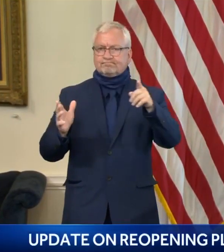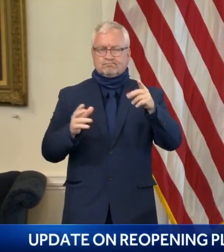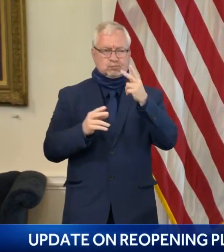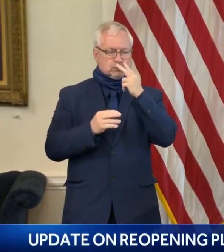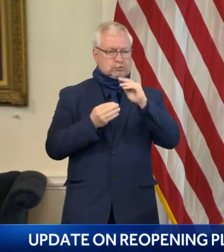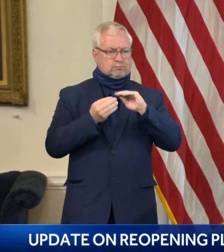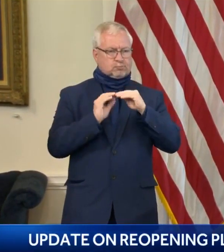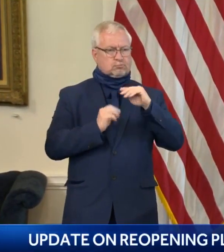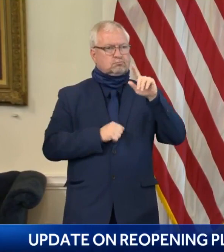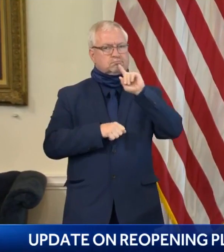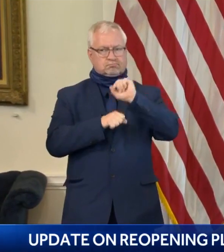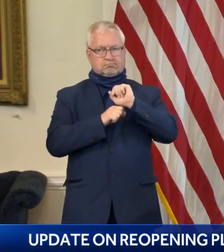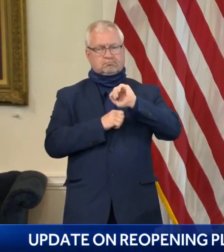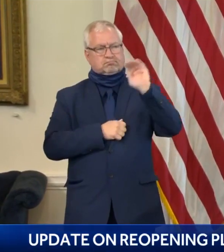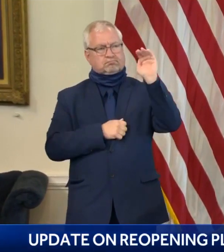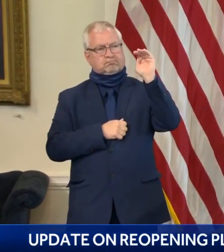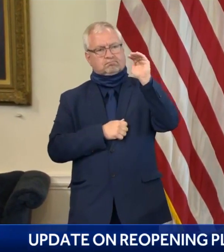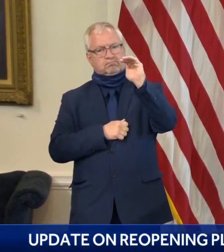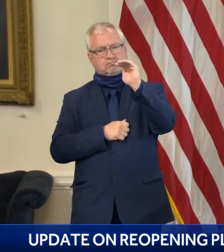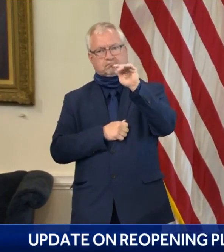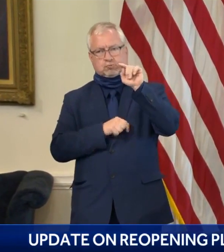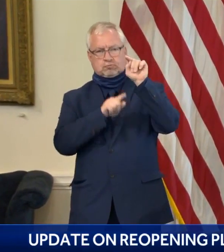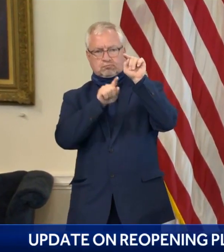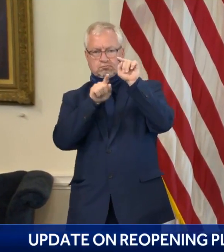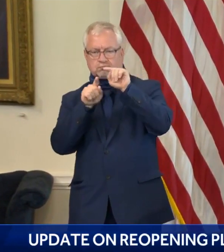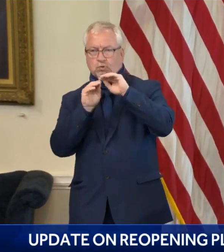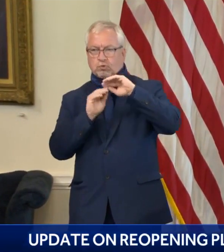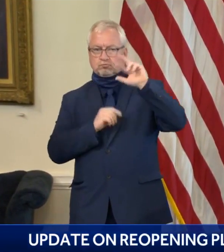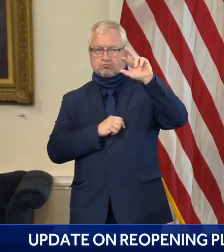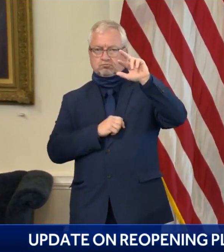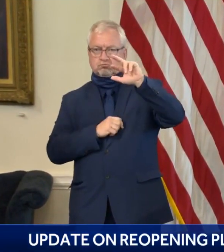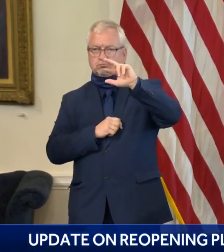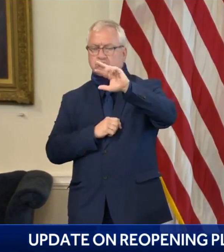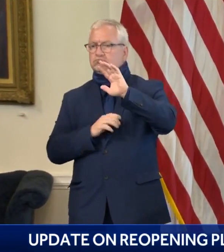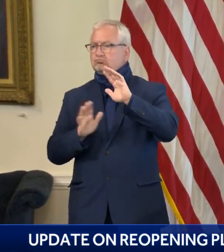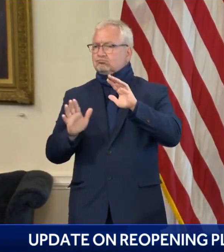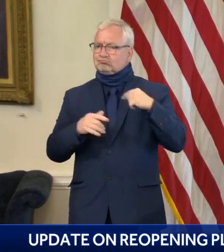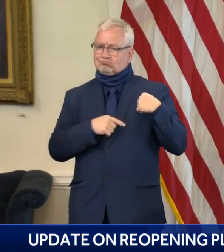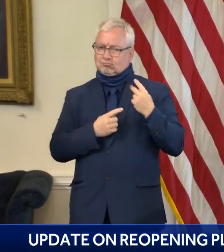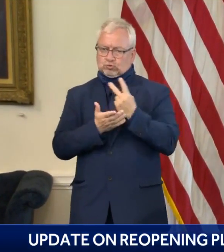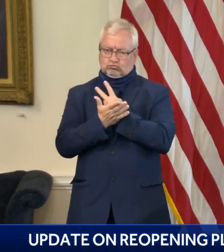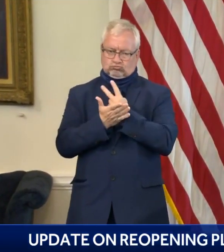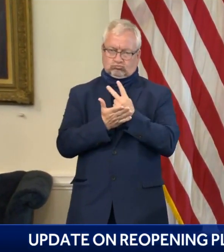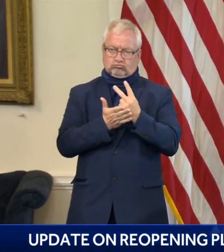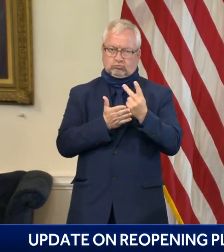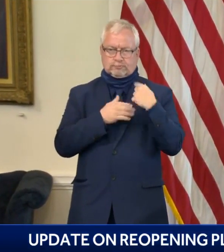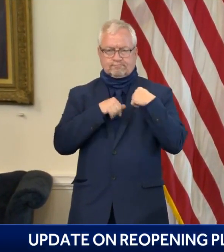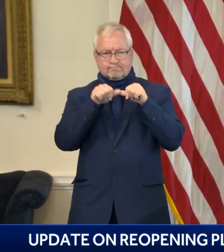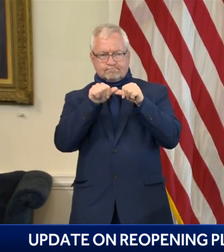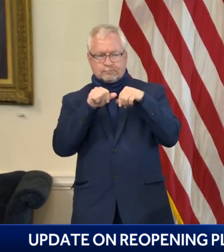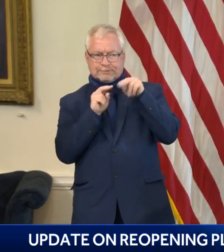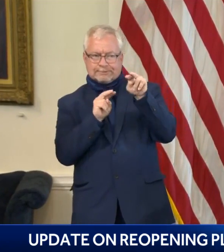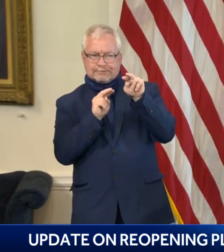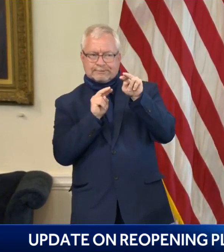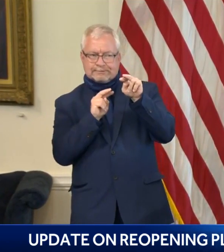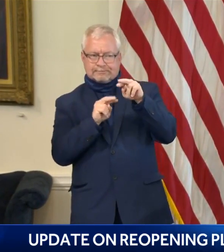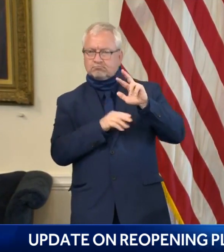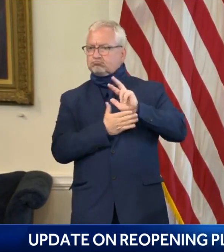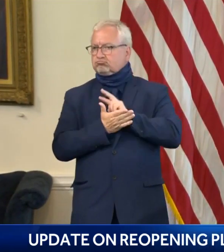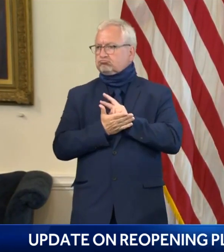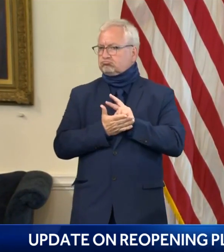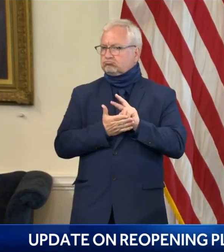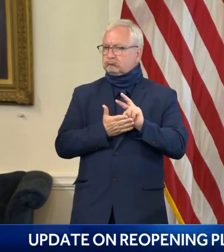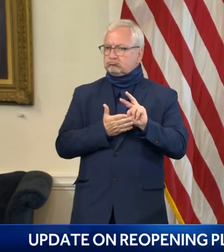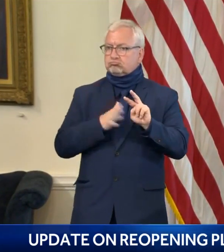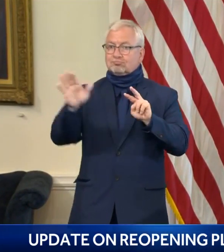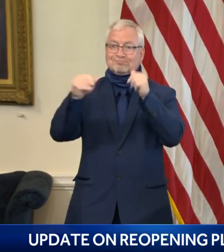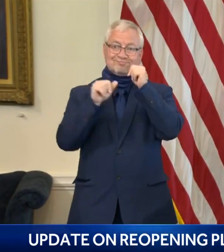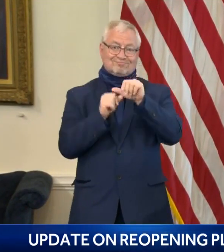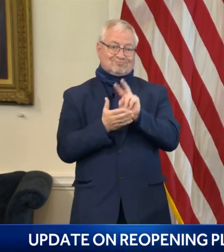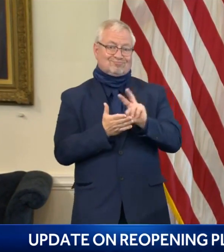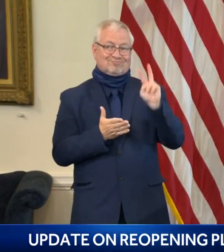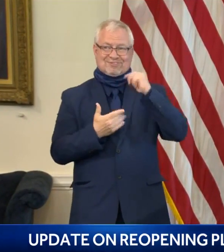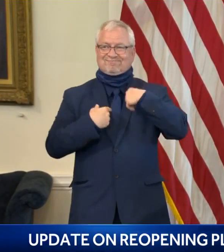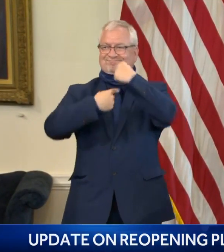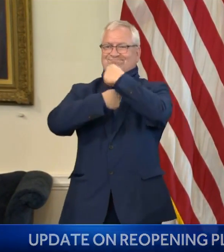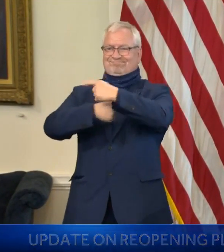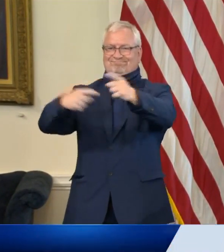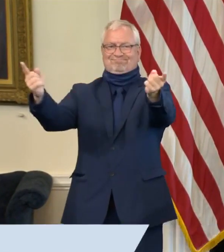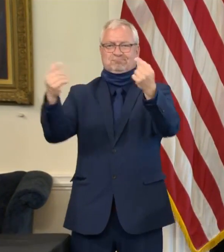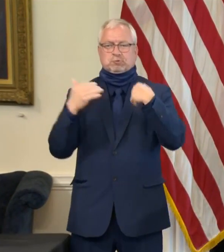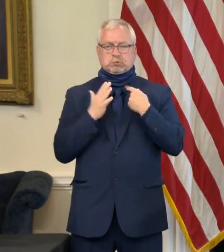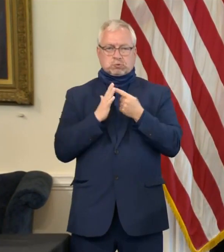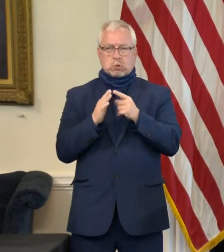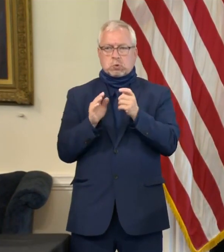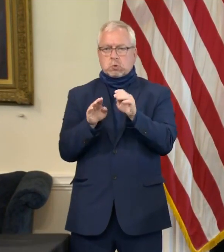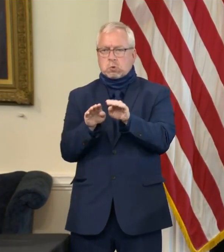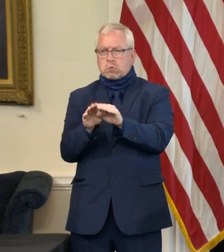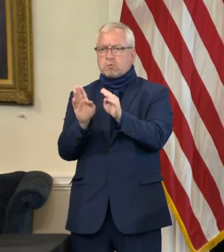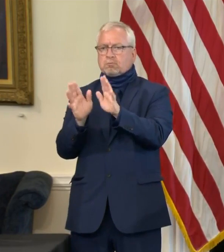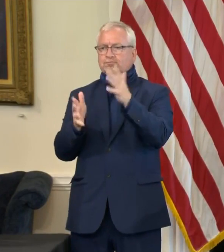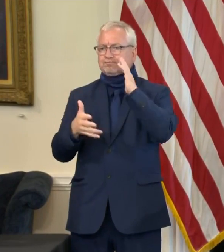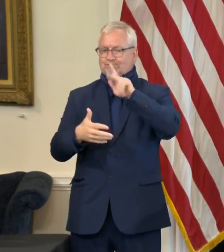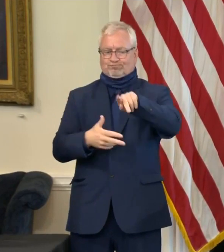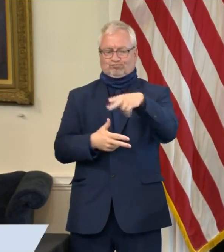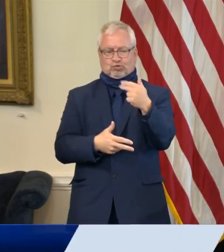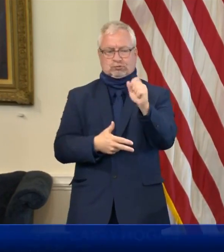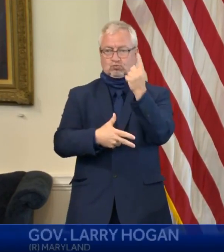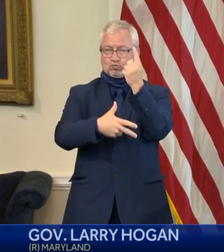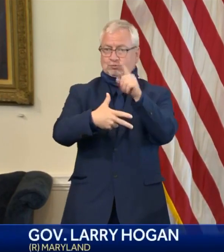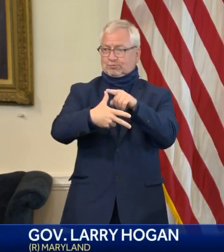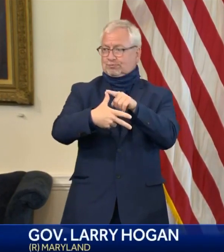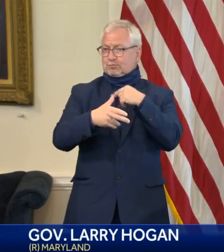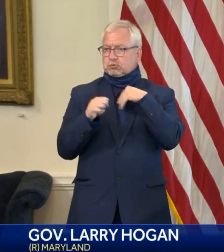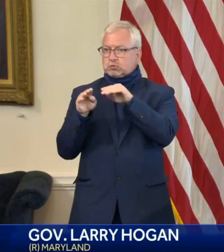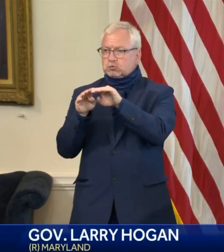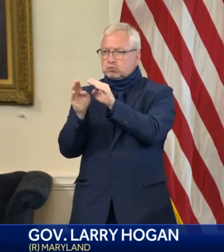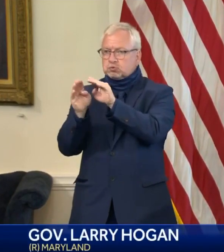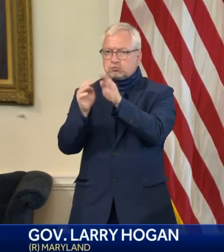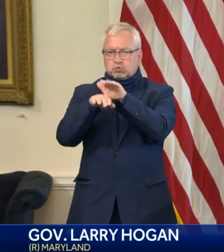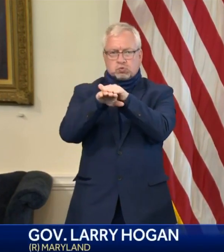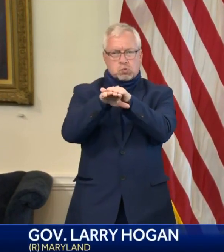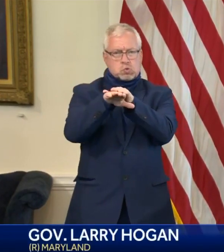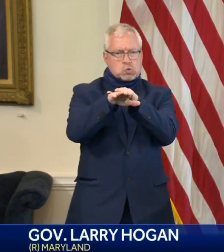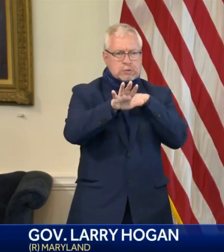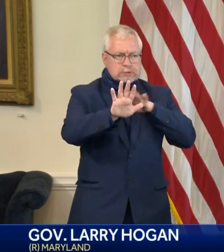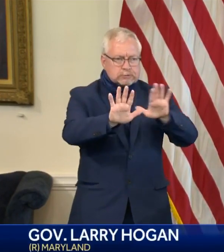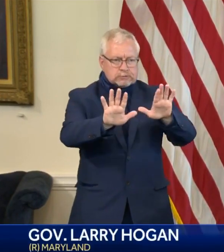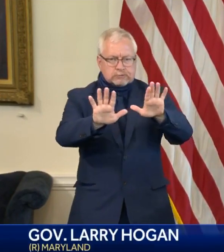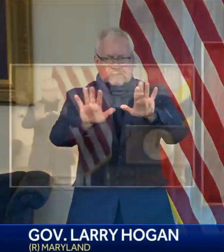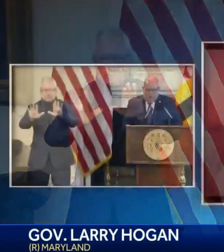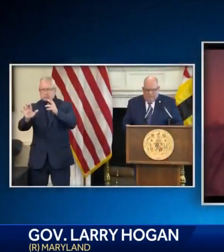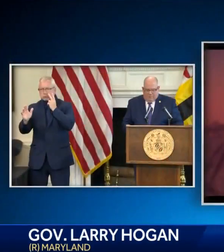AFTER SEEING A DOWNWARD TREND FOR 14 DAYS OF THE KEY BENCHMARK METRICS CALLED FOR AN HOUR MARYLAND STRONG ROADMAP TO RECOVERY, I ANNOUNCED WE WERE ABLE TO CAUTIOUSLY BEGIN